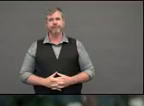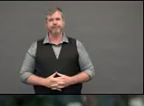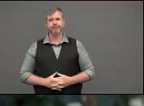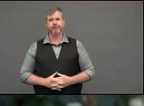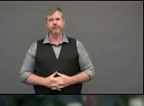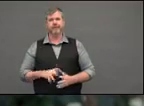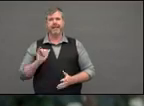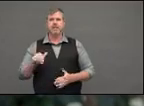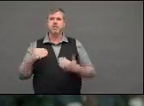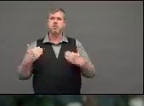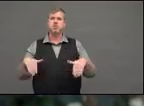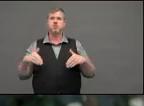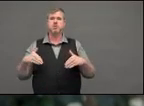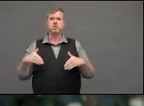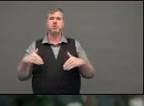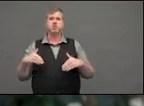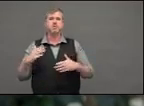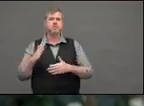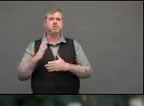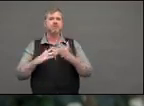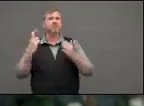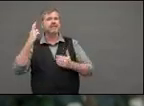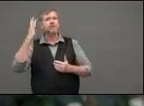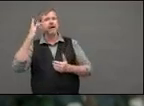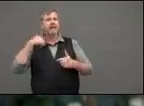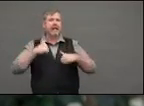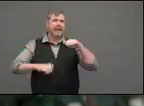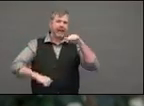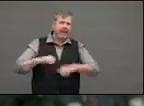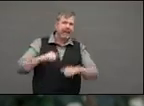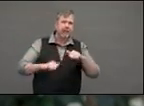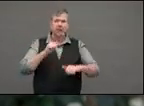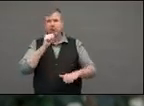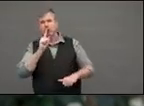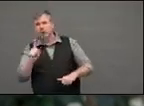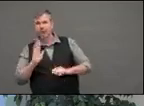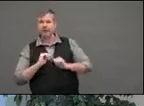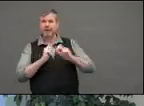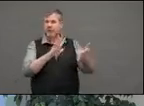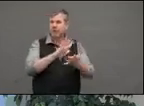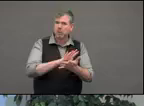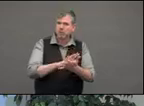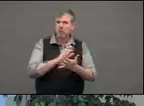some of the reasons why i've been hesitant about going back to school.